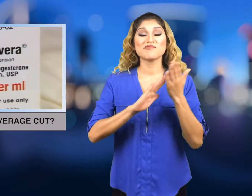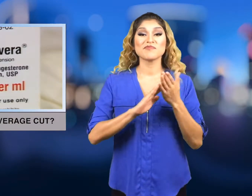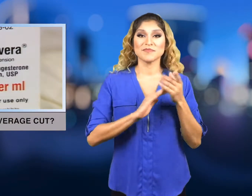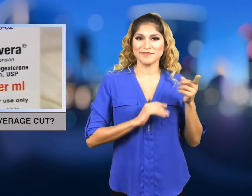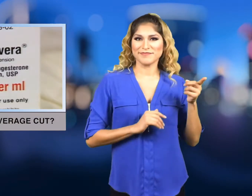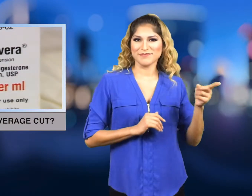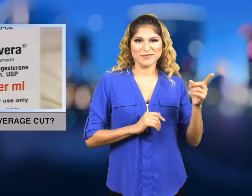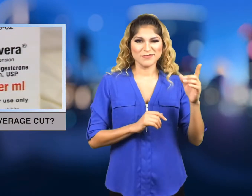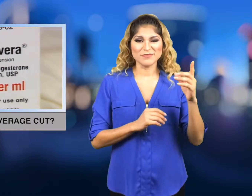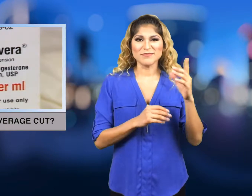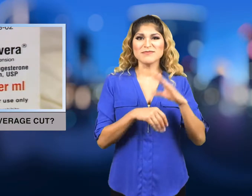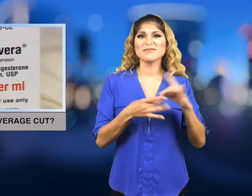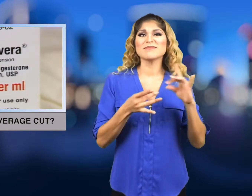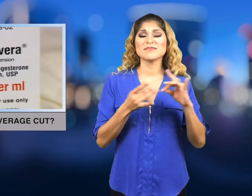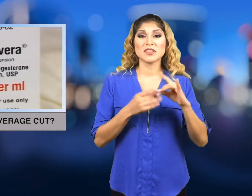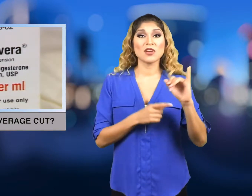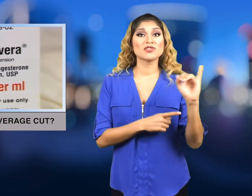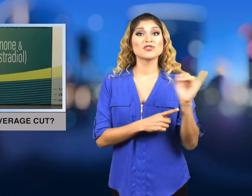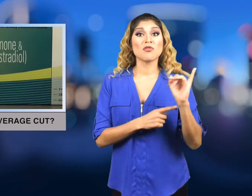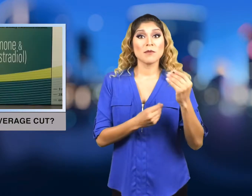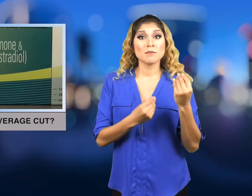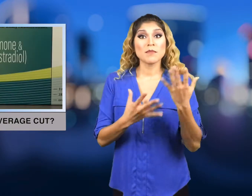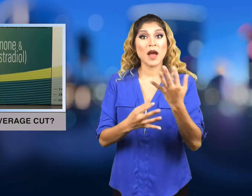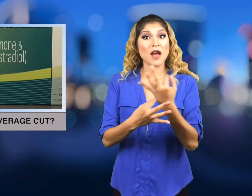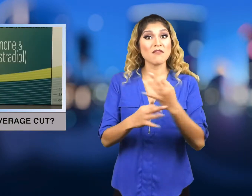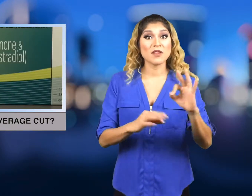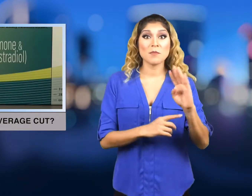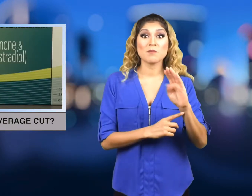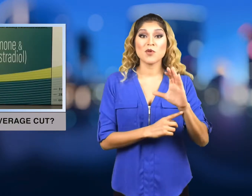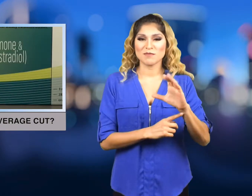companies were required to provide free birth control, regardless